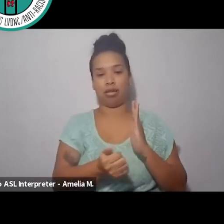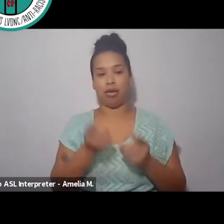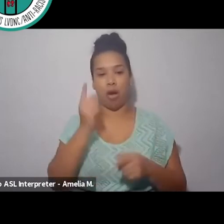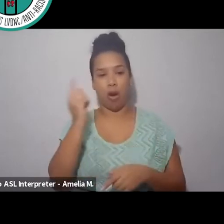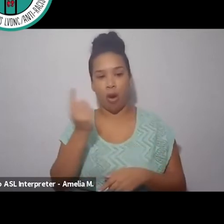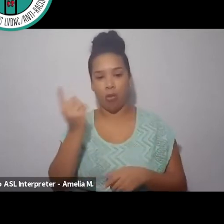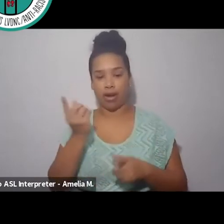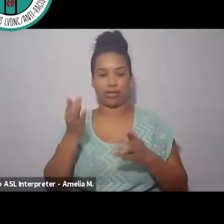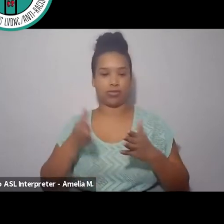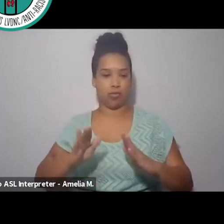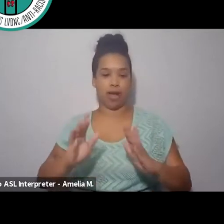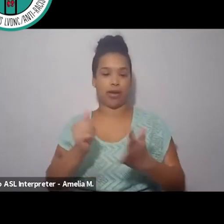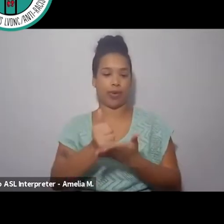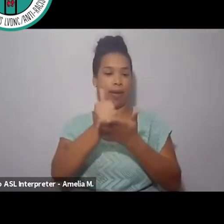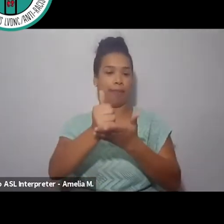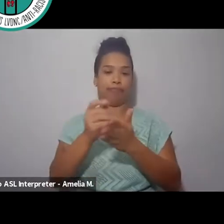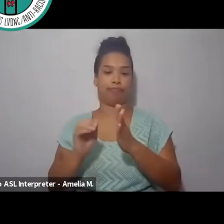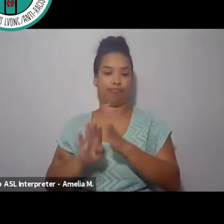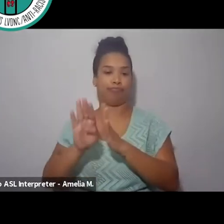because if you understand people, you can almost work in any sector.